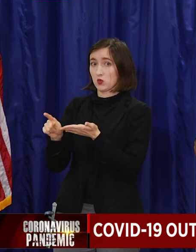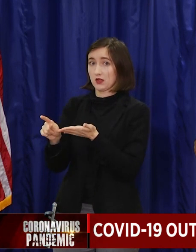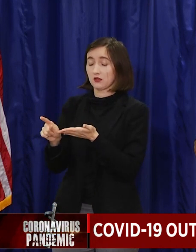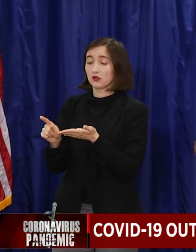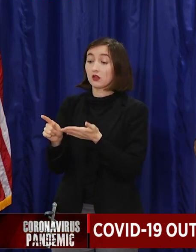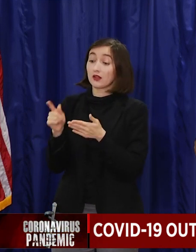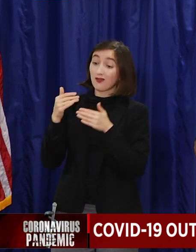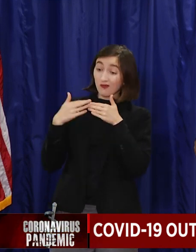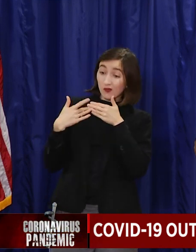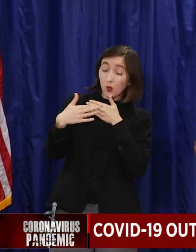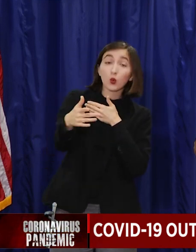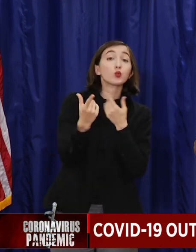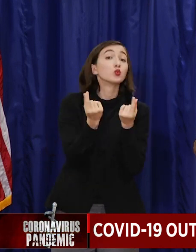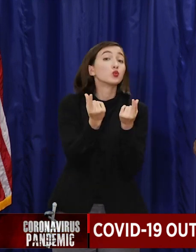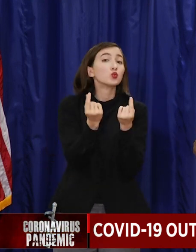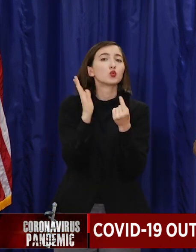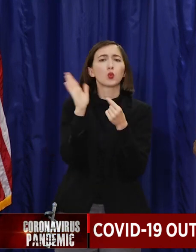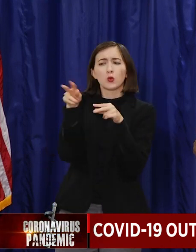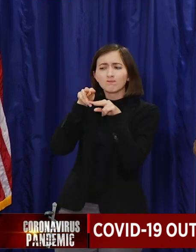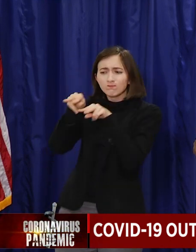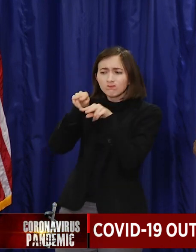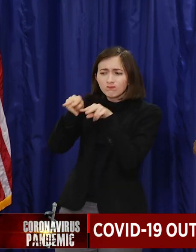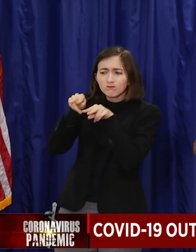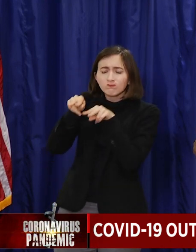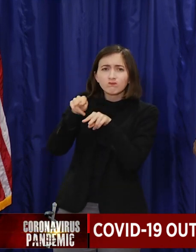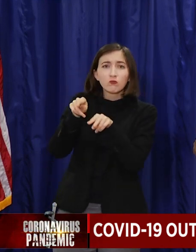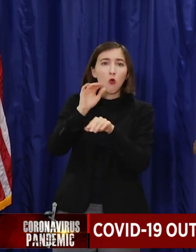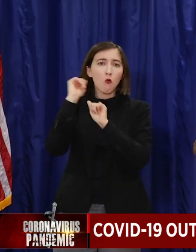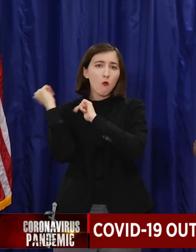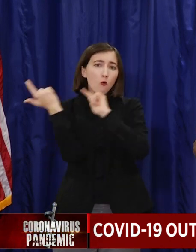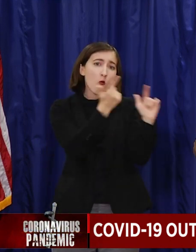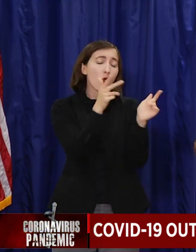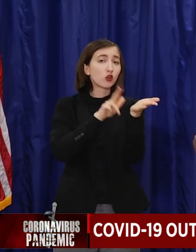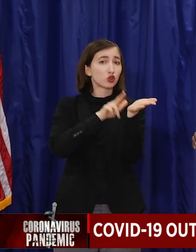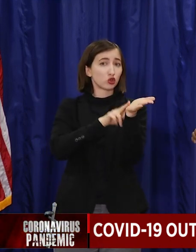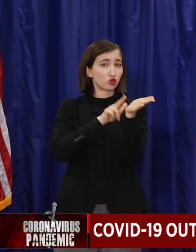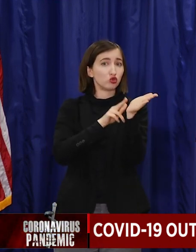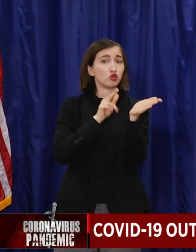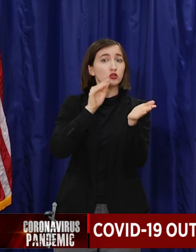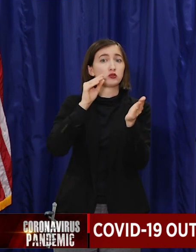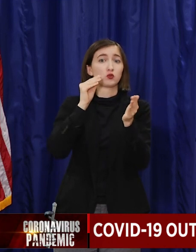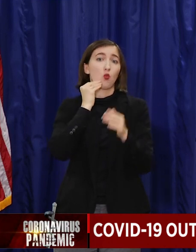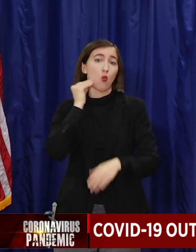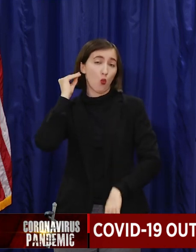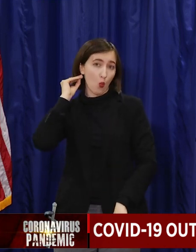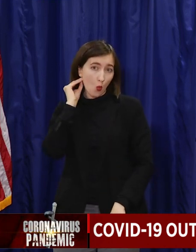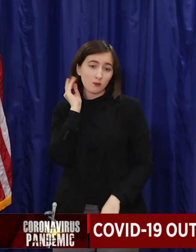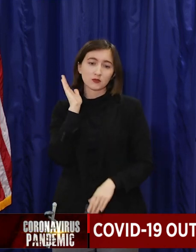CONTRACT WERE TESTED. >> AT THE TIME AND NBA ANALYST WERE TESTED. >> AT THE TIME AND NBA ANALYST JEFF VAN GUNDY BELIEVES THE AT THE TIME AND NBA ANALYST JEFF VAN GUNDY BELIEVES THE SEASON IS JEFF VAN GUNDY BELIEVES THE SEASON IS OVER WITH DURING AN APPEARANCE SEASON IS OVER WITH DURING AN APPEARANCE ON A PORTLAND RADIO SHOW VAN